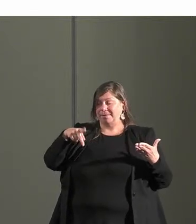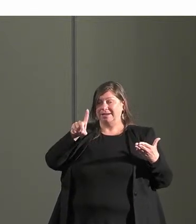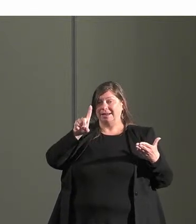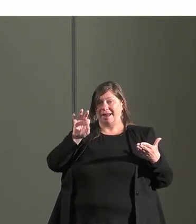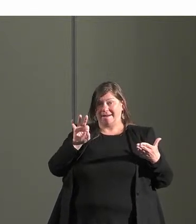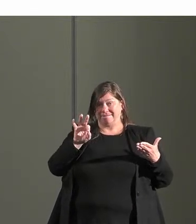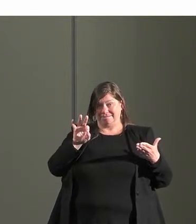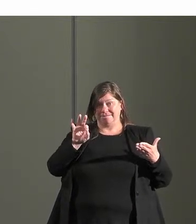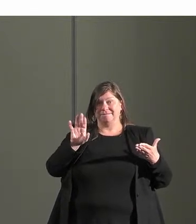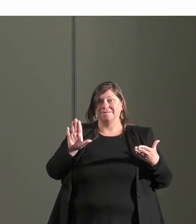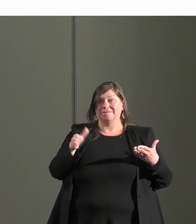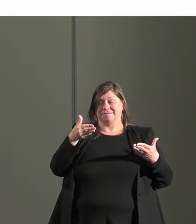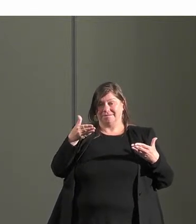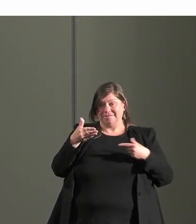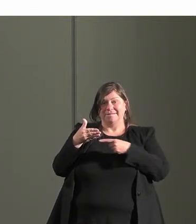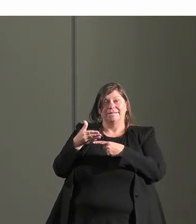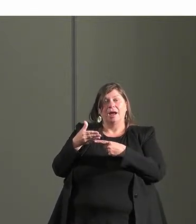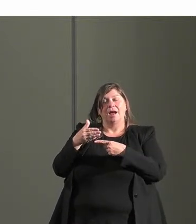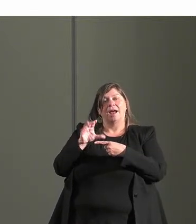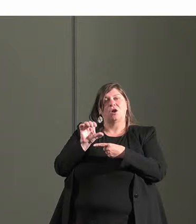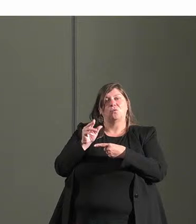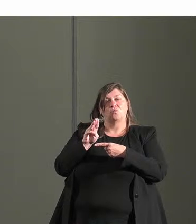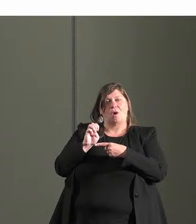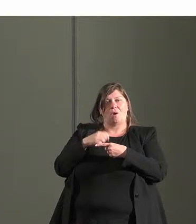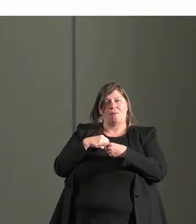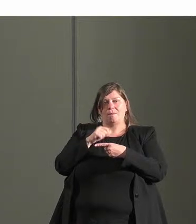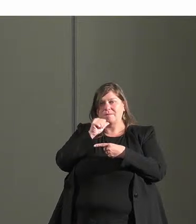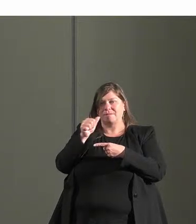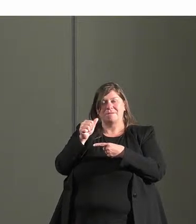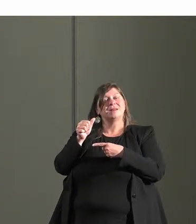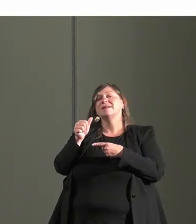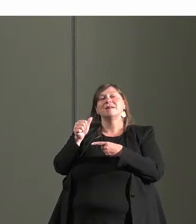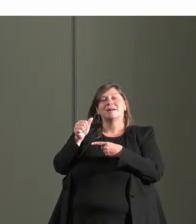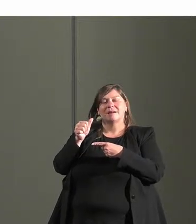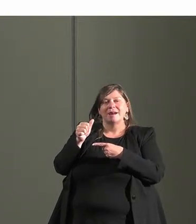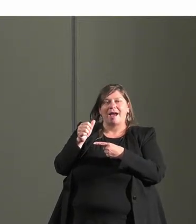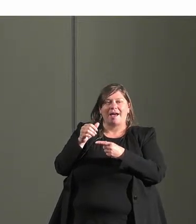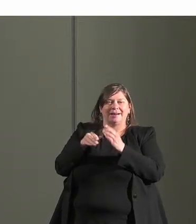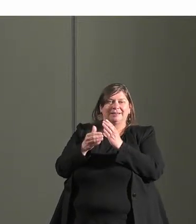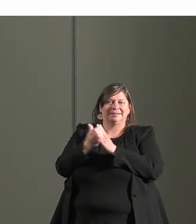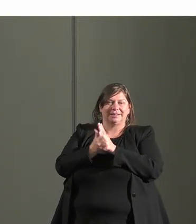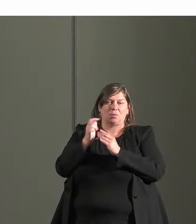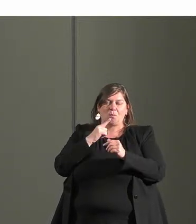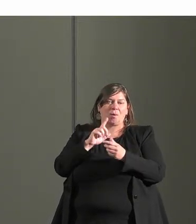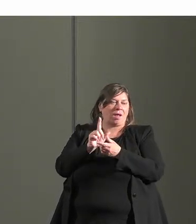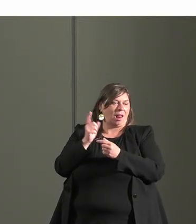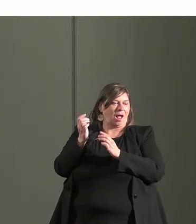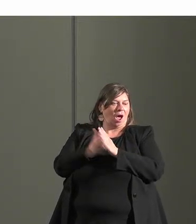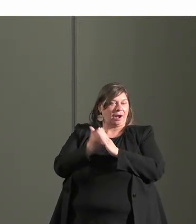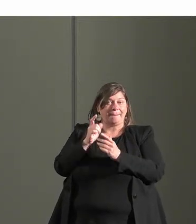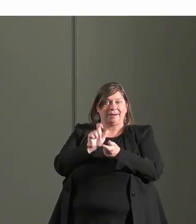reader user comes across a PDF viewer that is not accessible